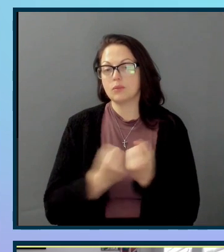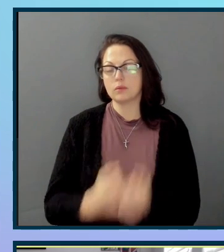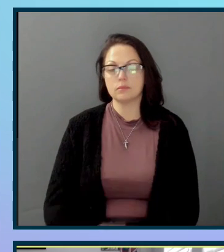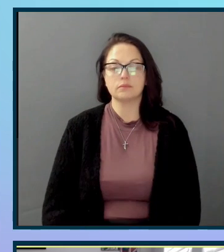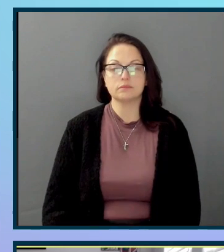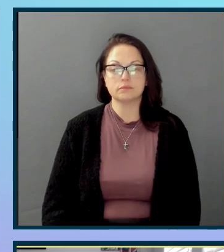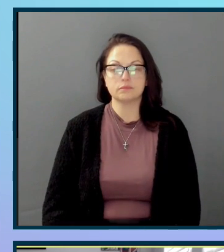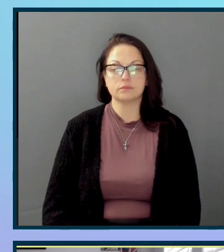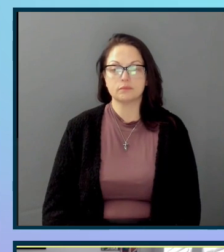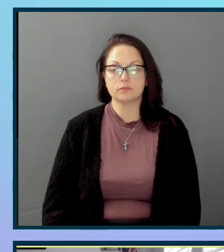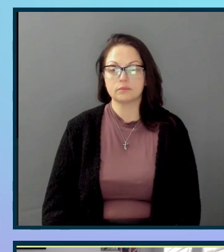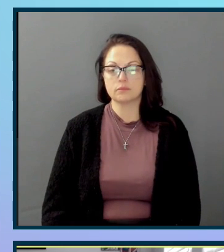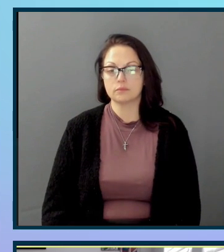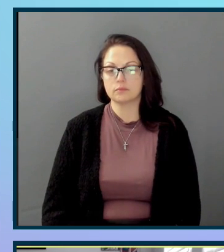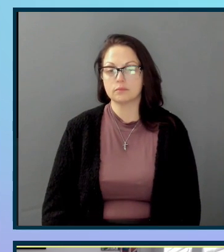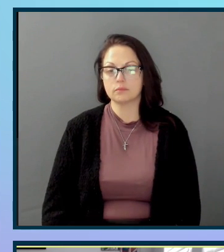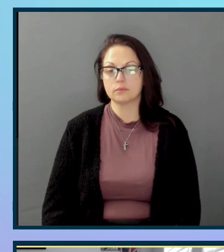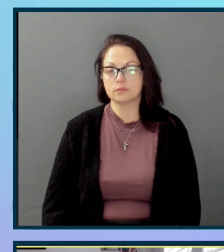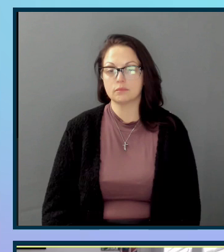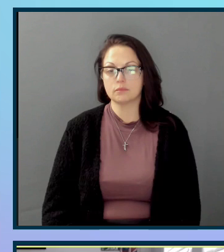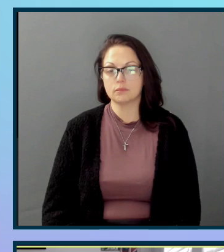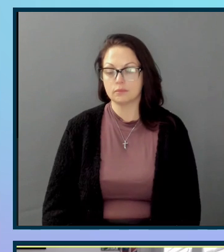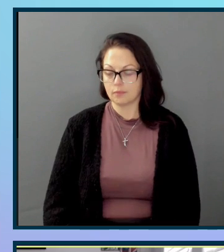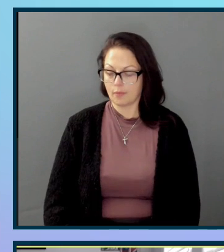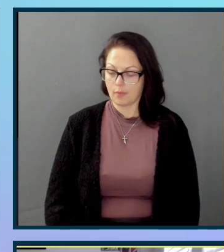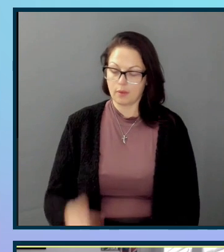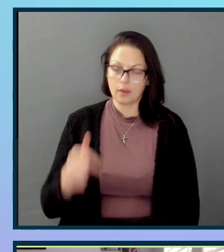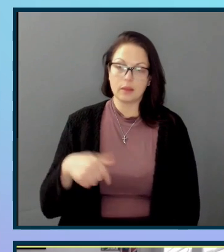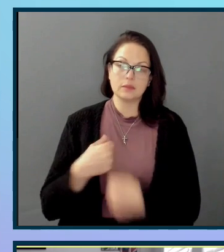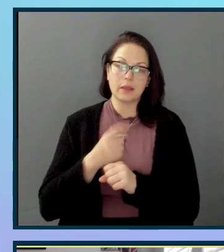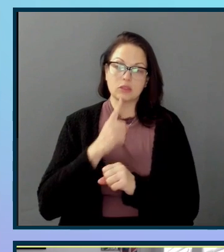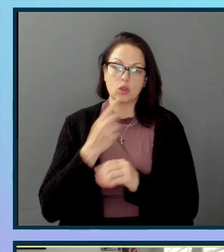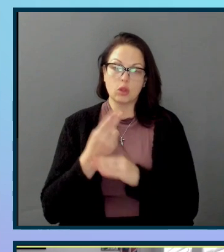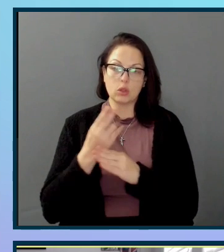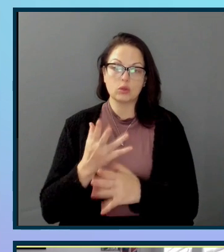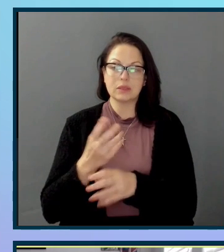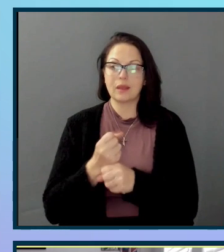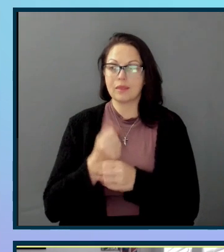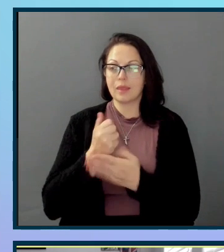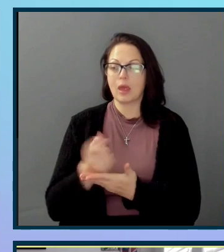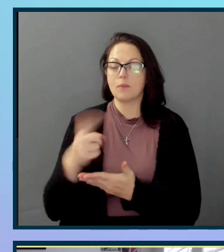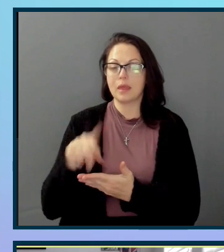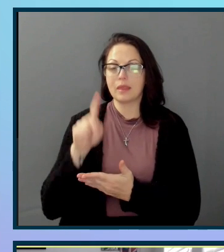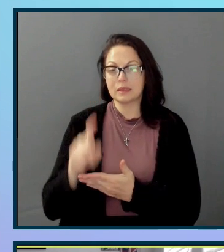And this goes really into making sure that your users can get the help that they need, they can get human help,